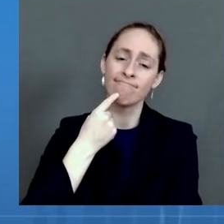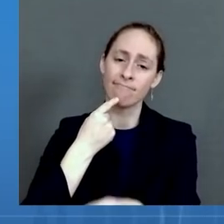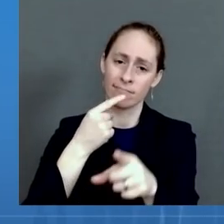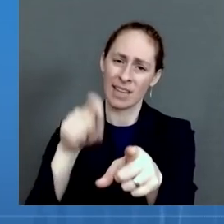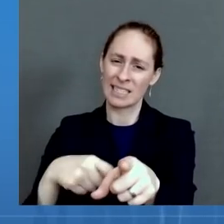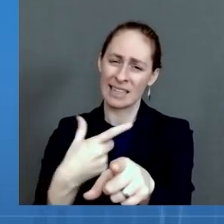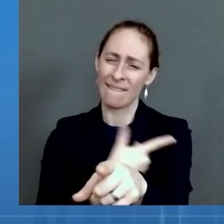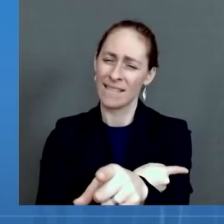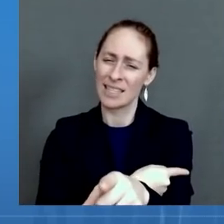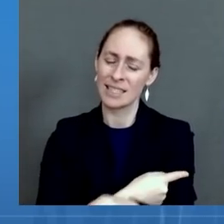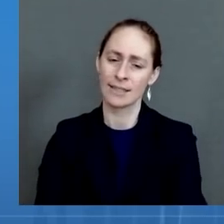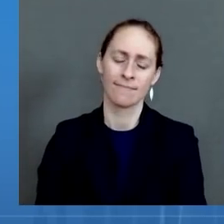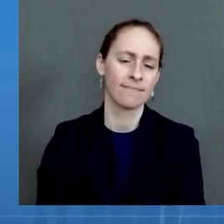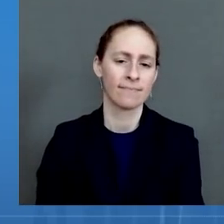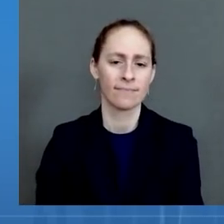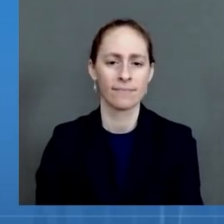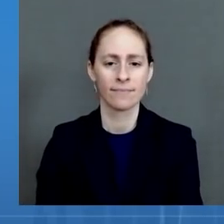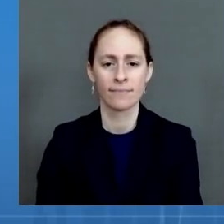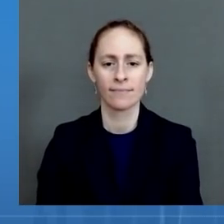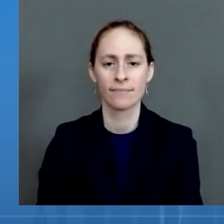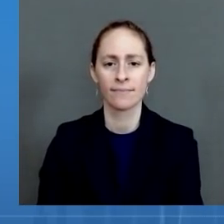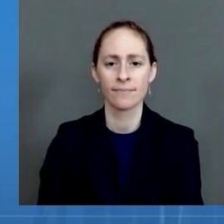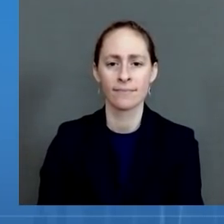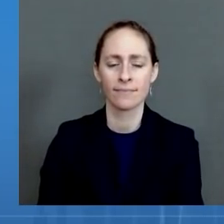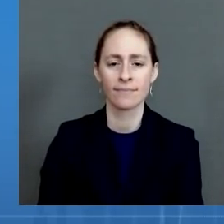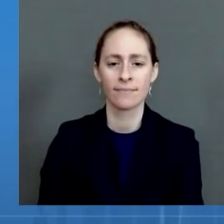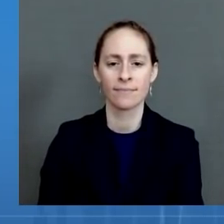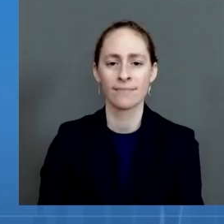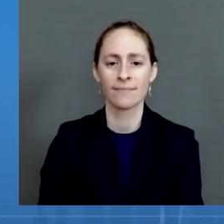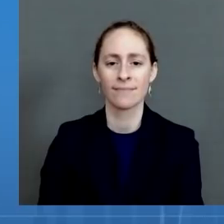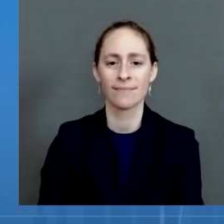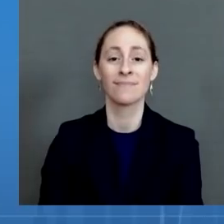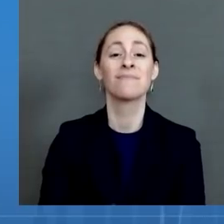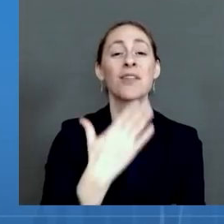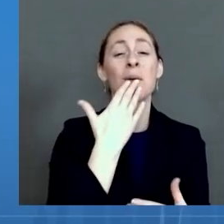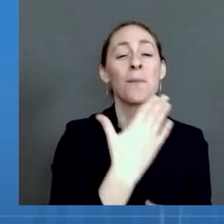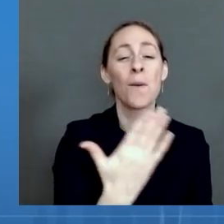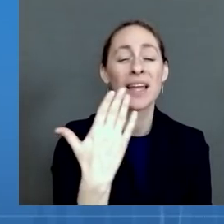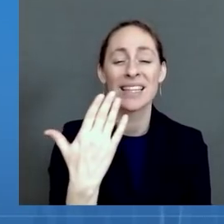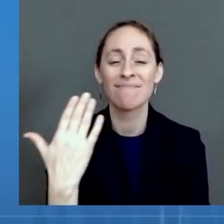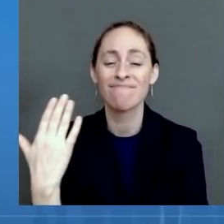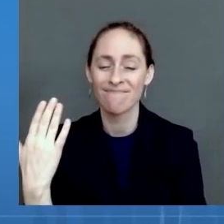I'd like to start by walking you through today's data. The current seven-day daily average of cases